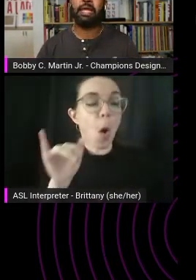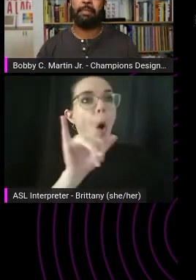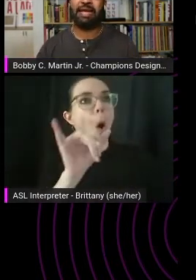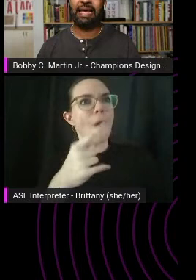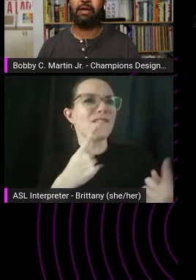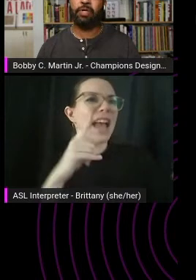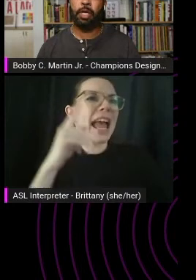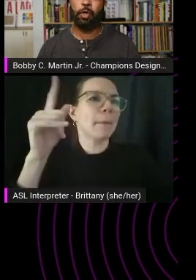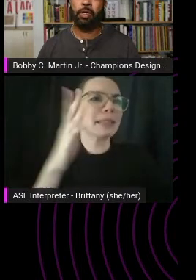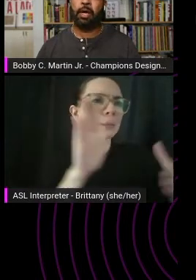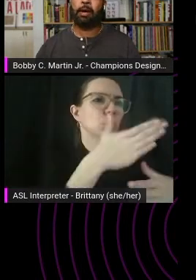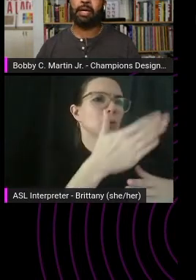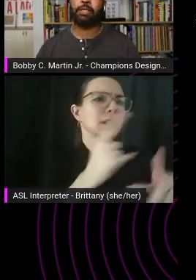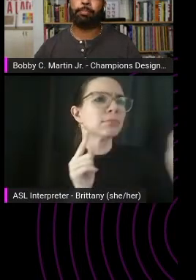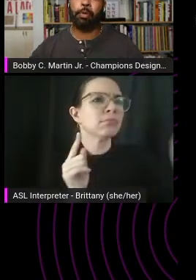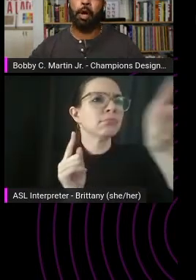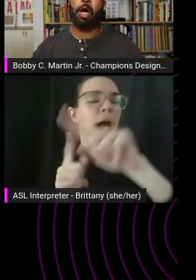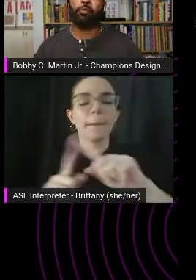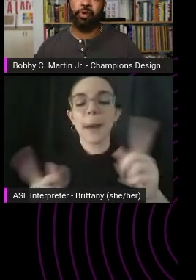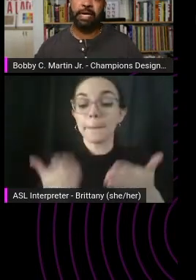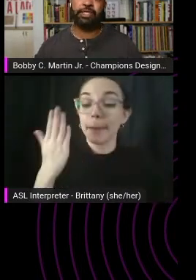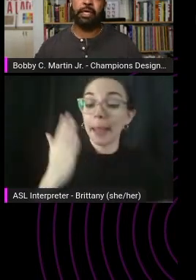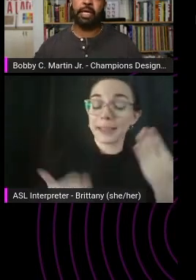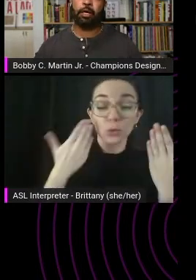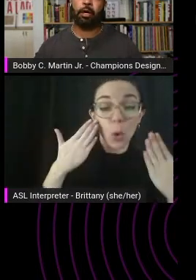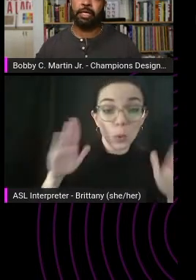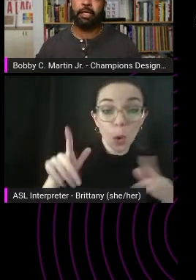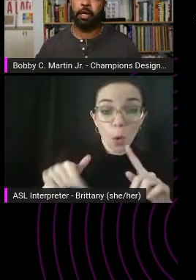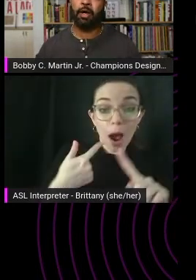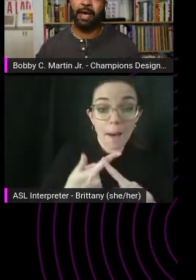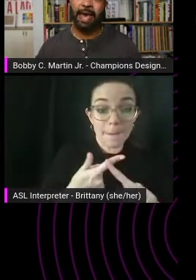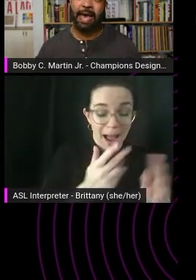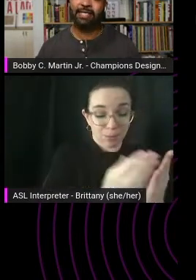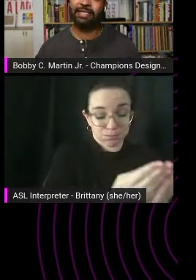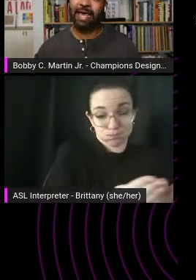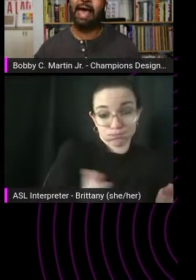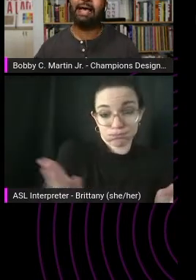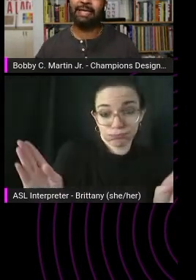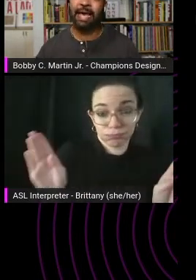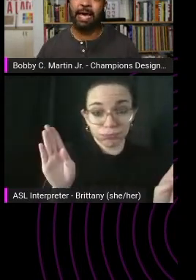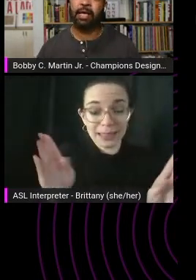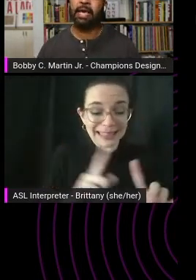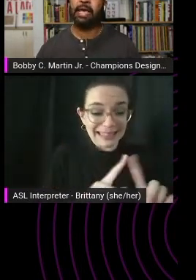But they may not have known about the broad reach that Carnegie Hall has and has had